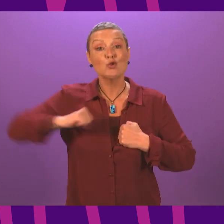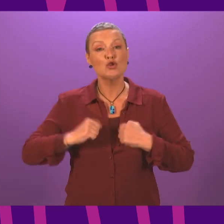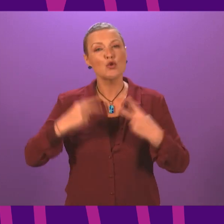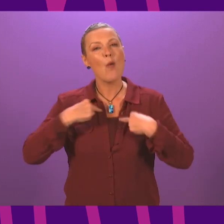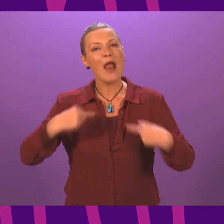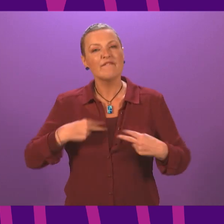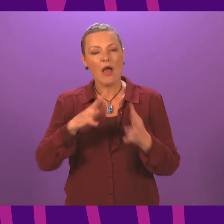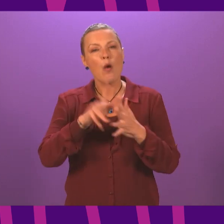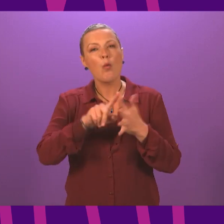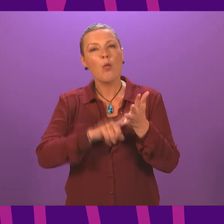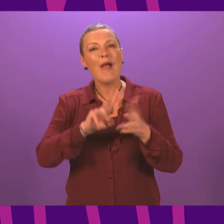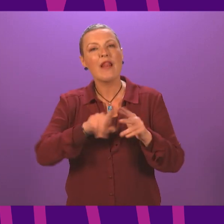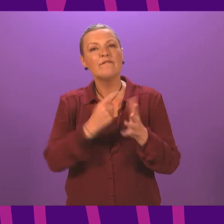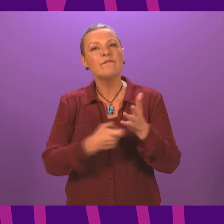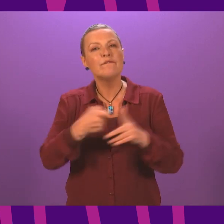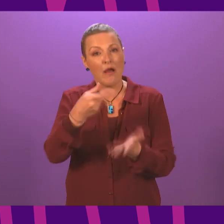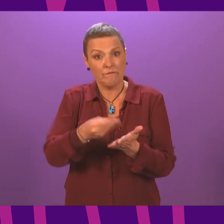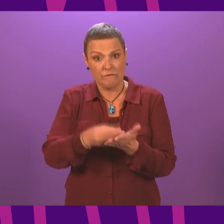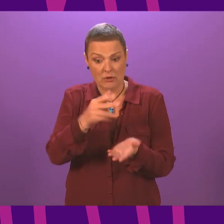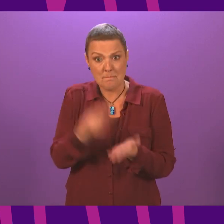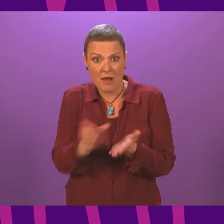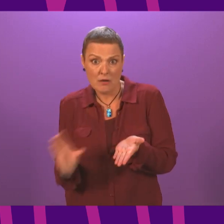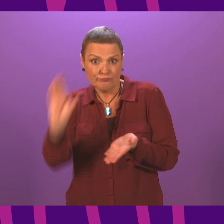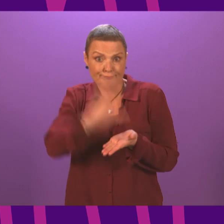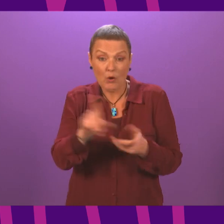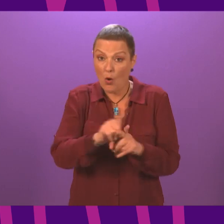and discretionary housing payments, as well as other housing support.